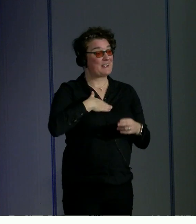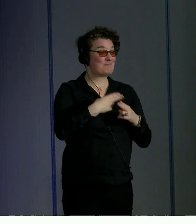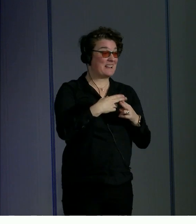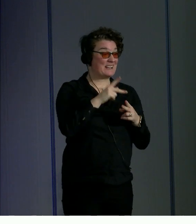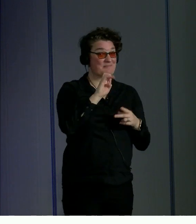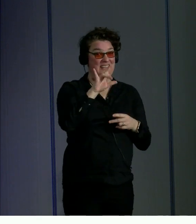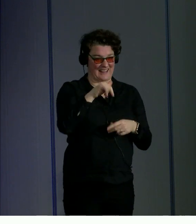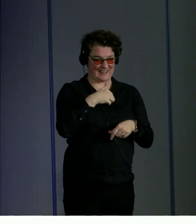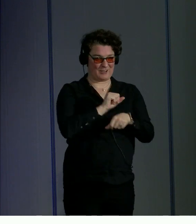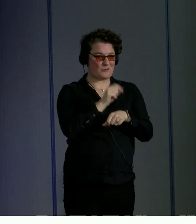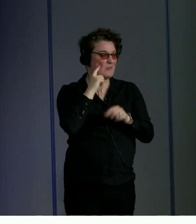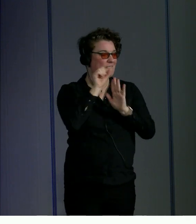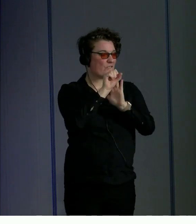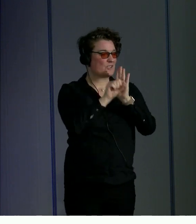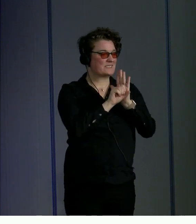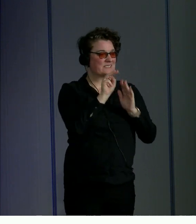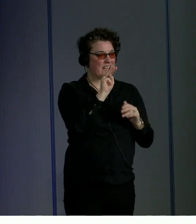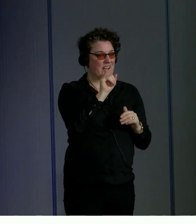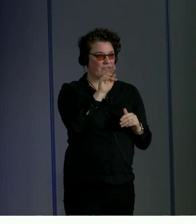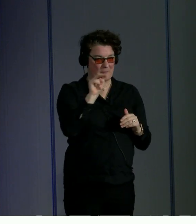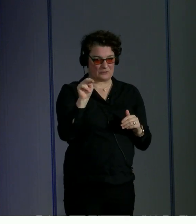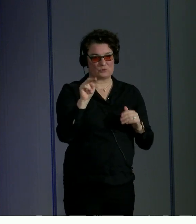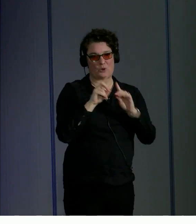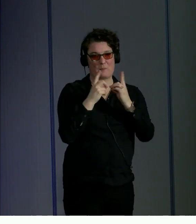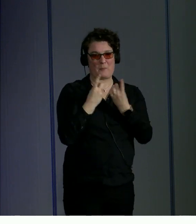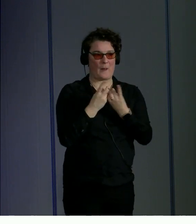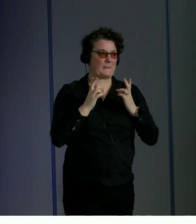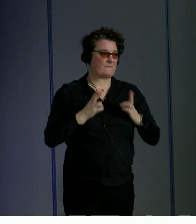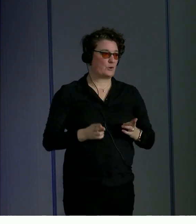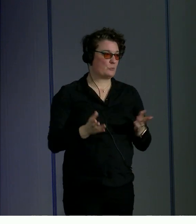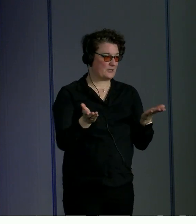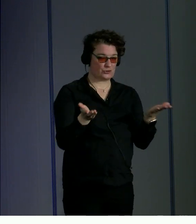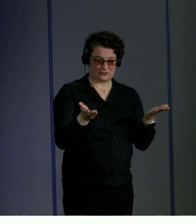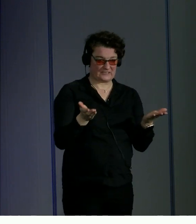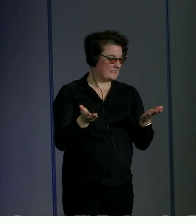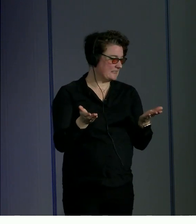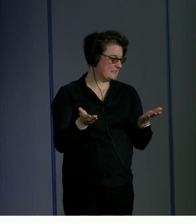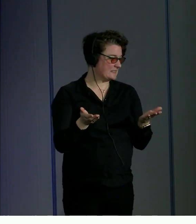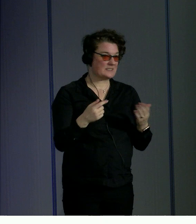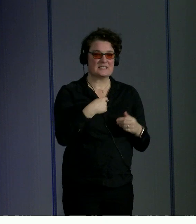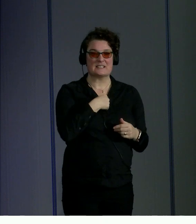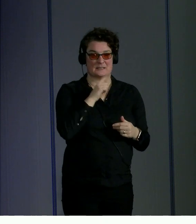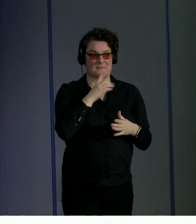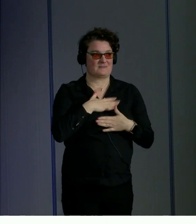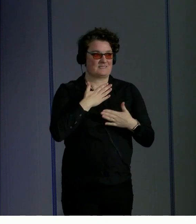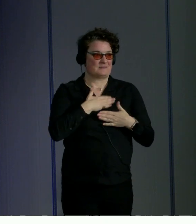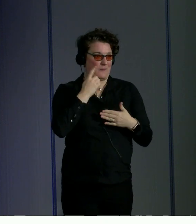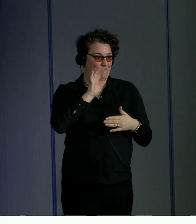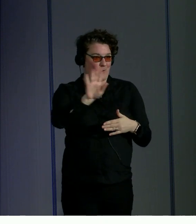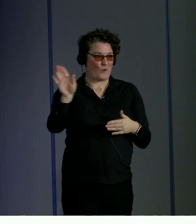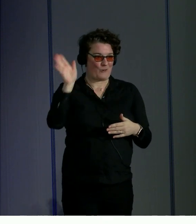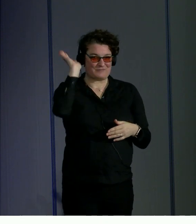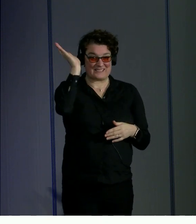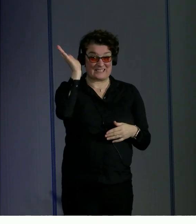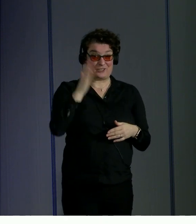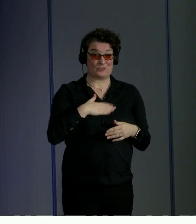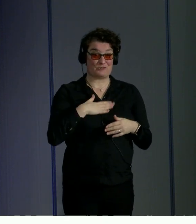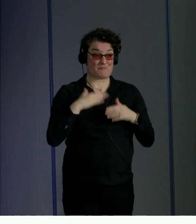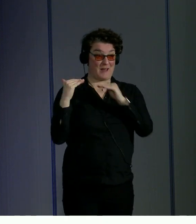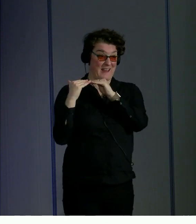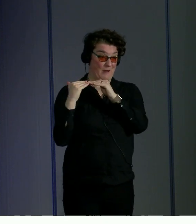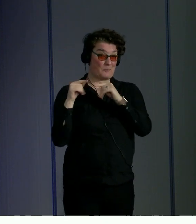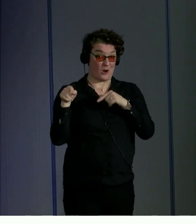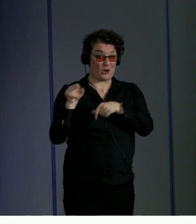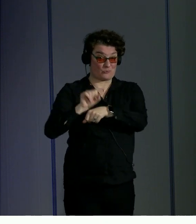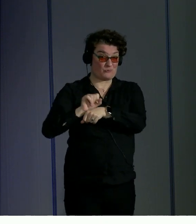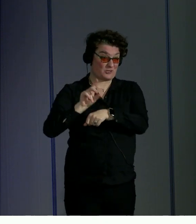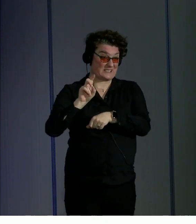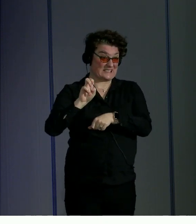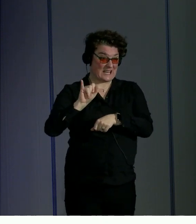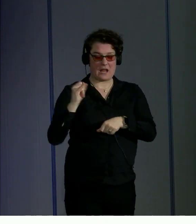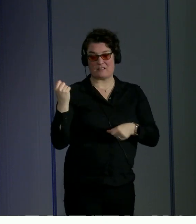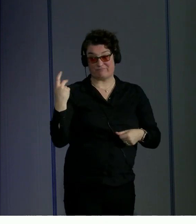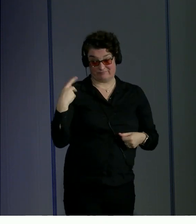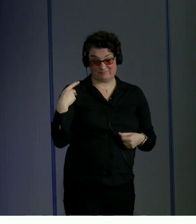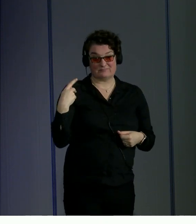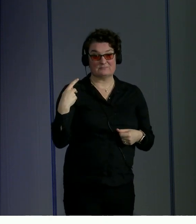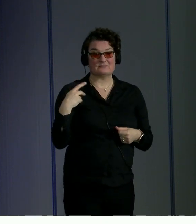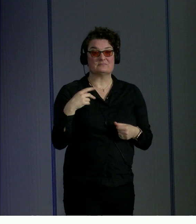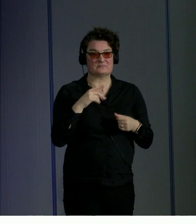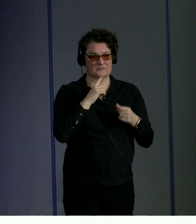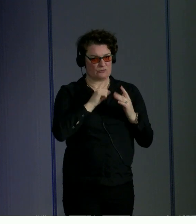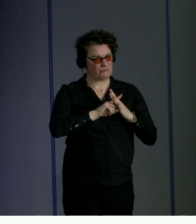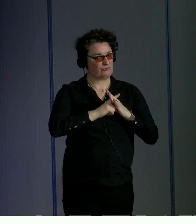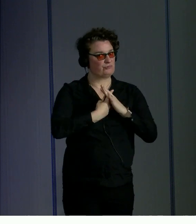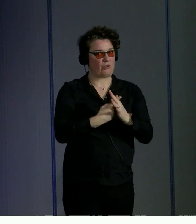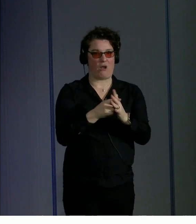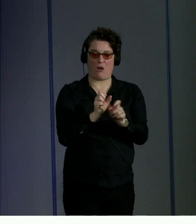California human services and my counterpart in DEI have begun to work together for our